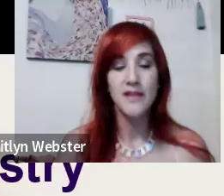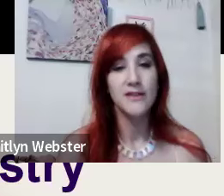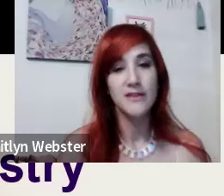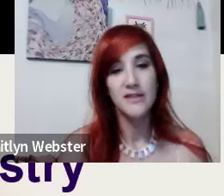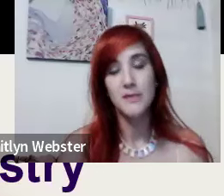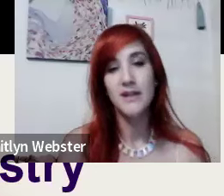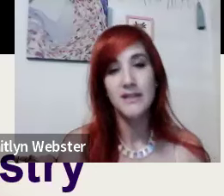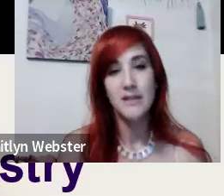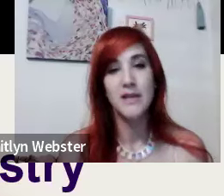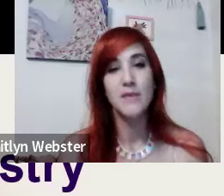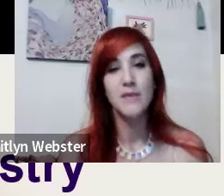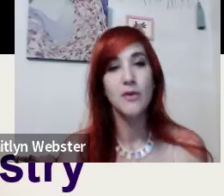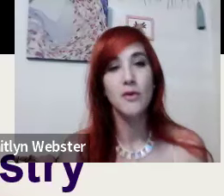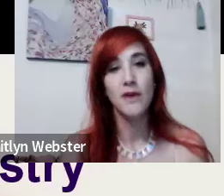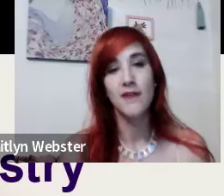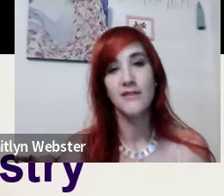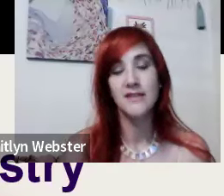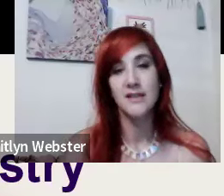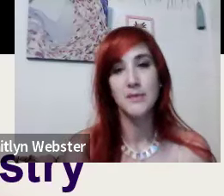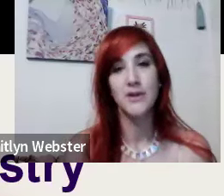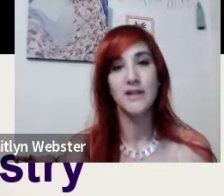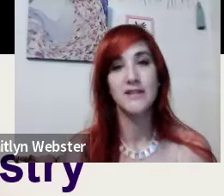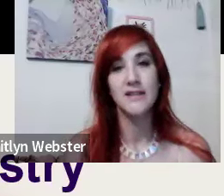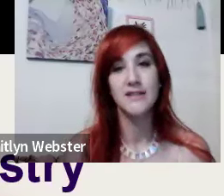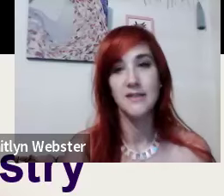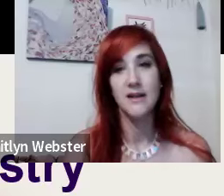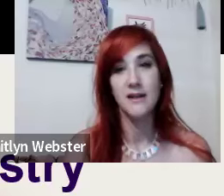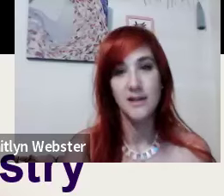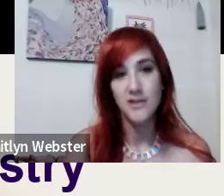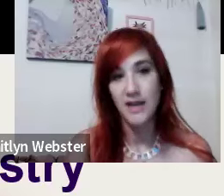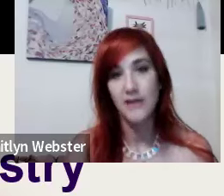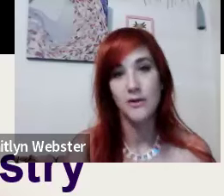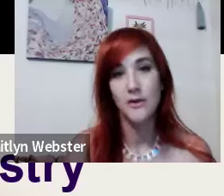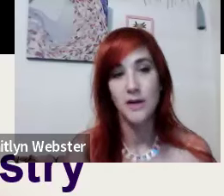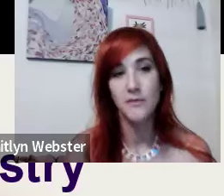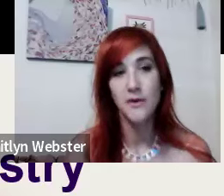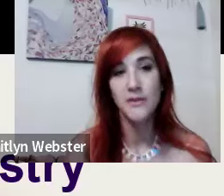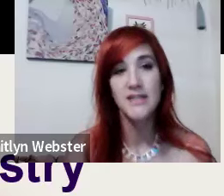having this experience and many people were having this experience as uneducated or low income folks,